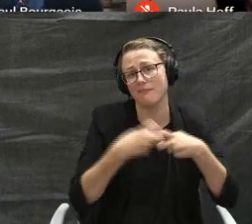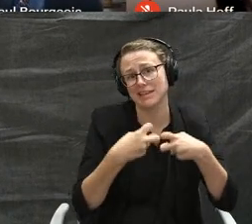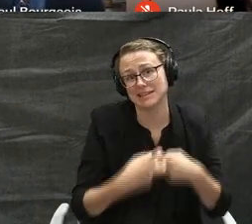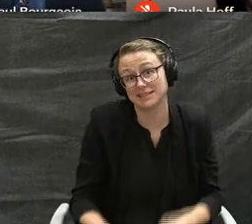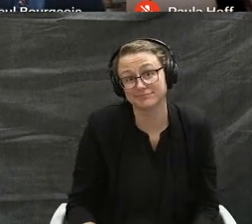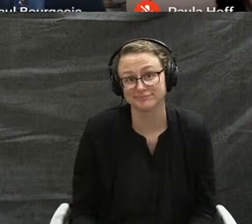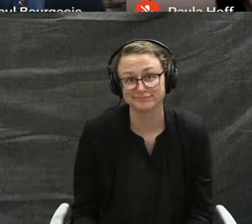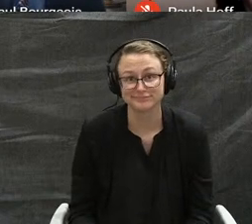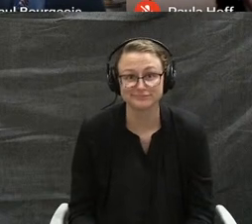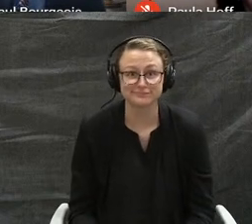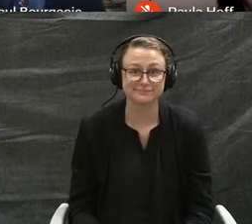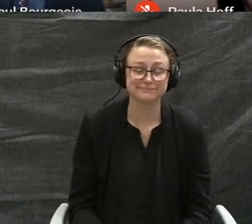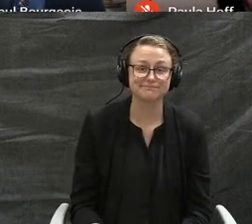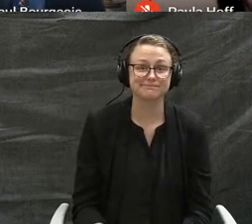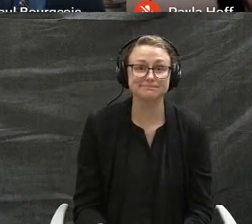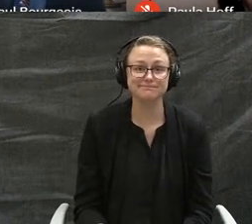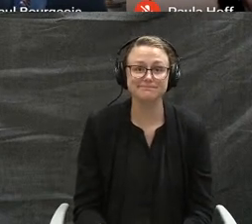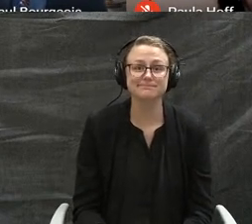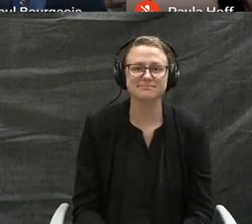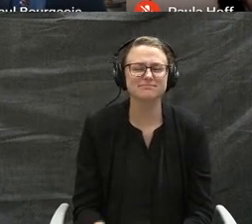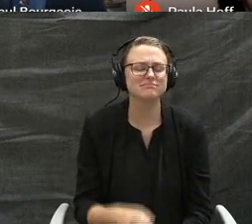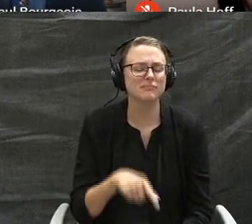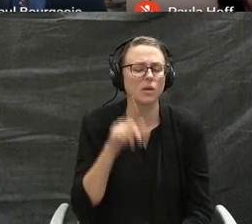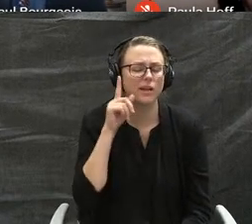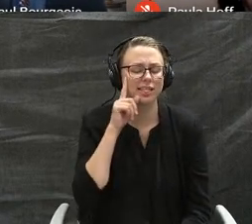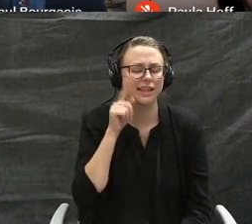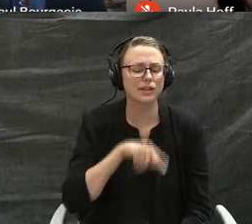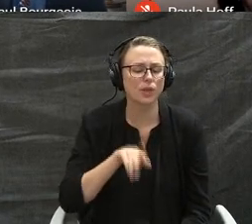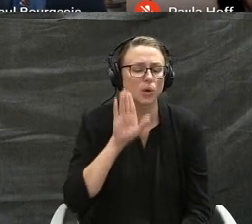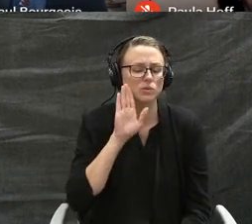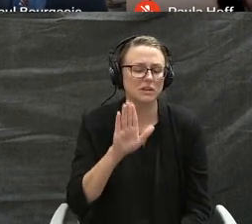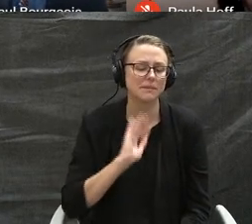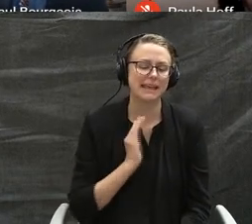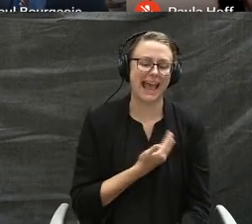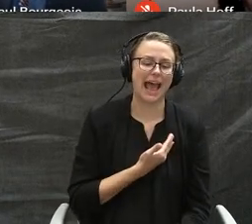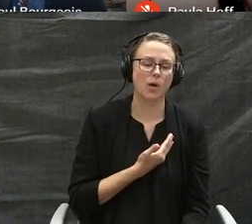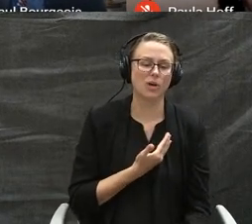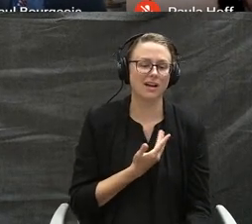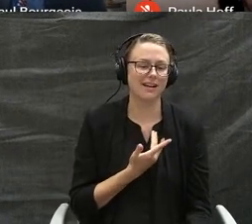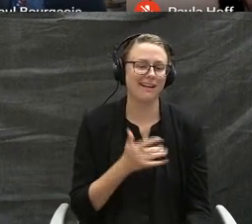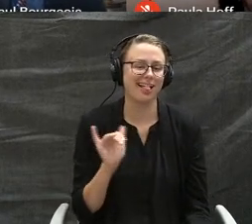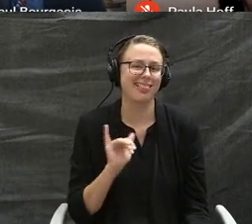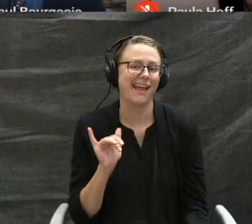physics, so. Uh, we think those are kind of going to kind of be